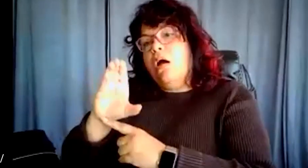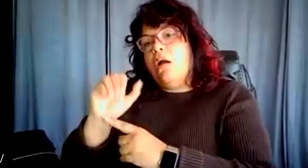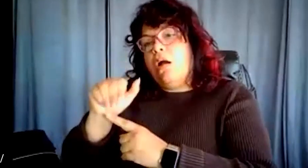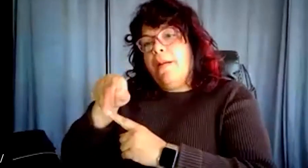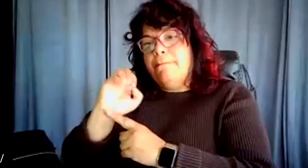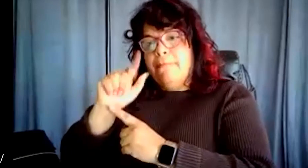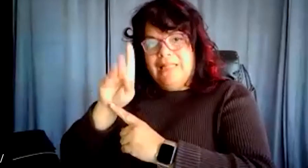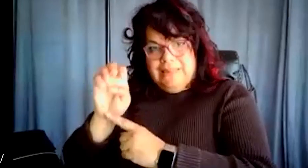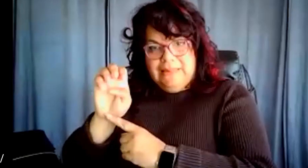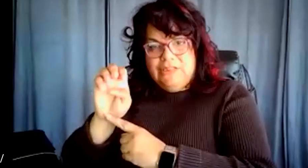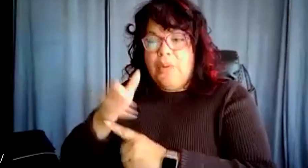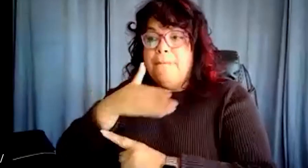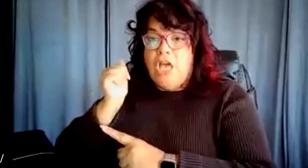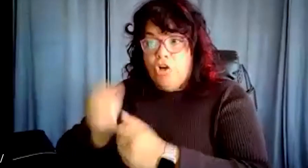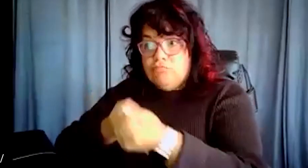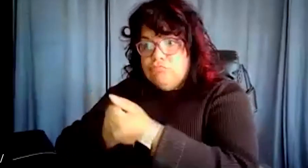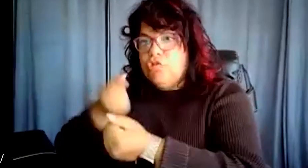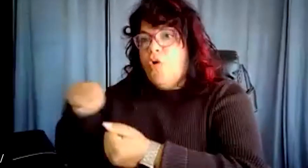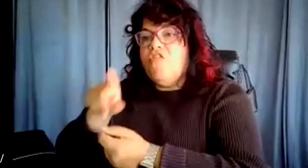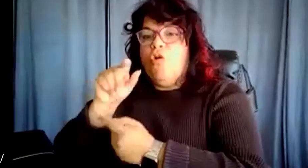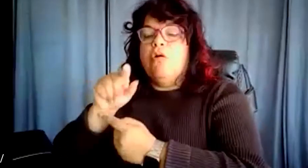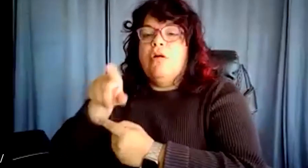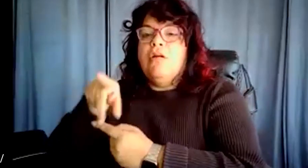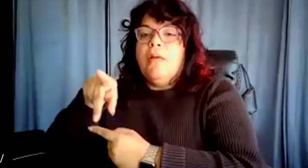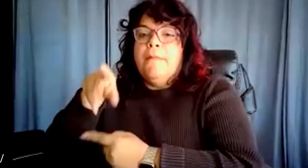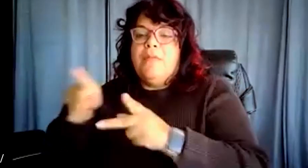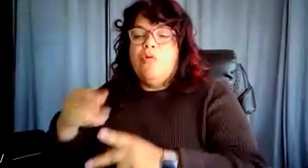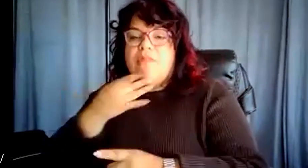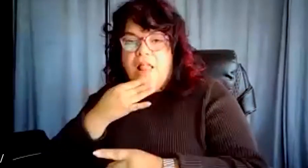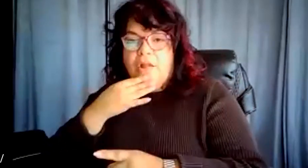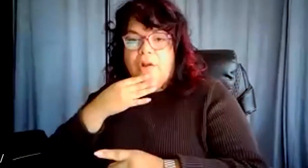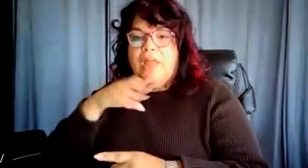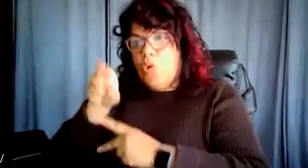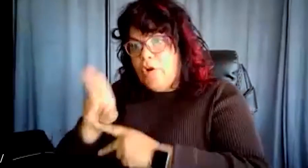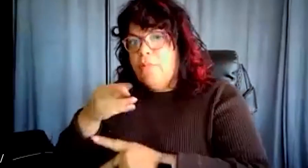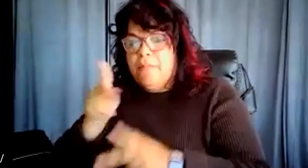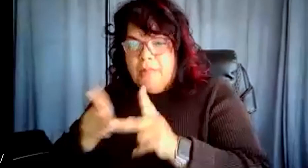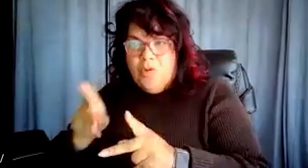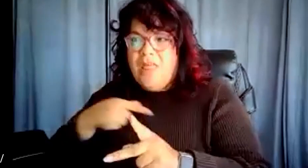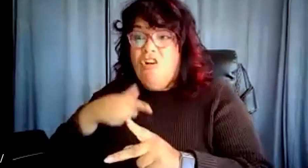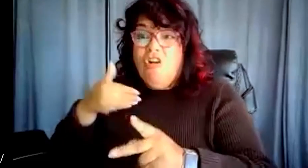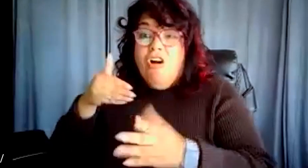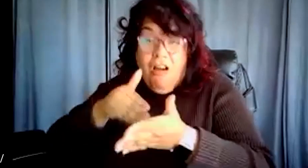folks of color and queer disabled folks who are so often excluded from the mainstream conversations about disability.